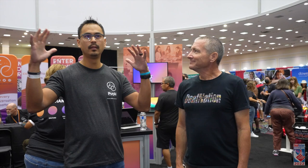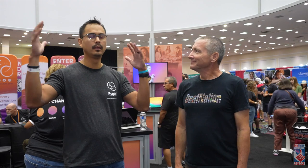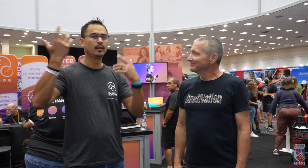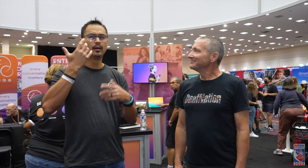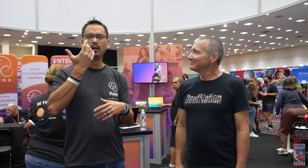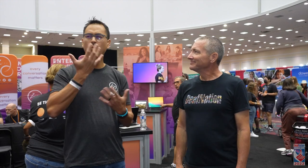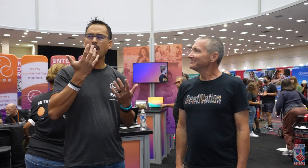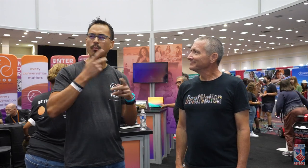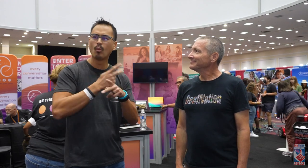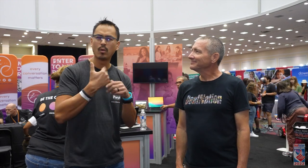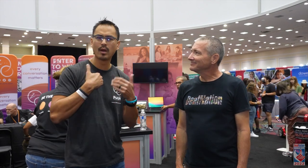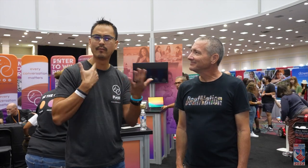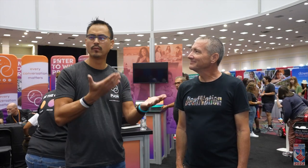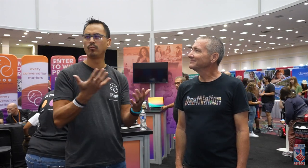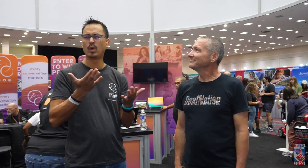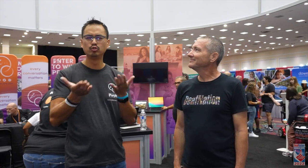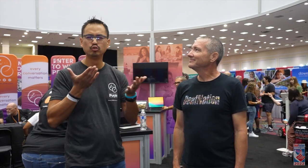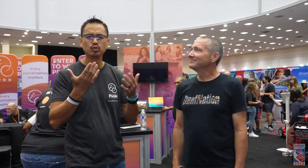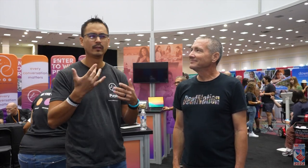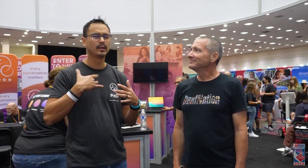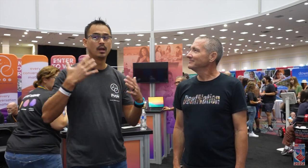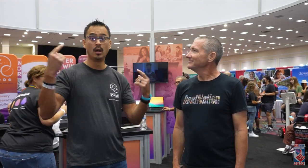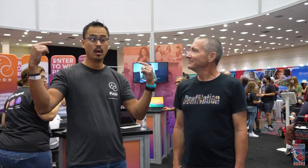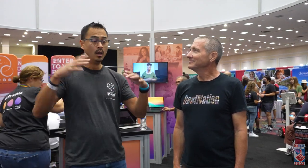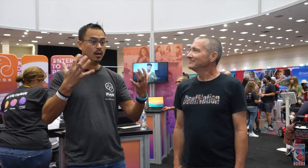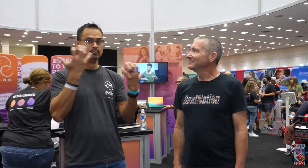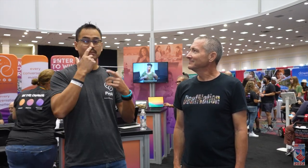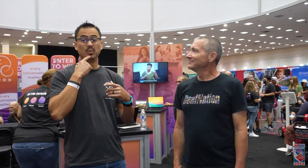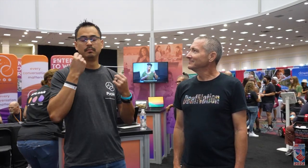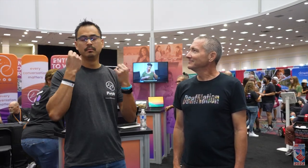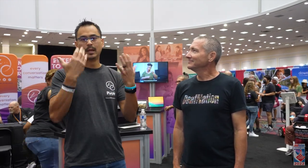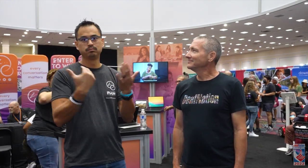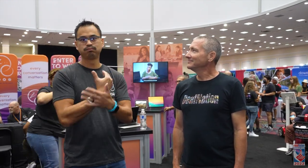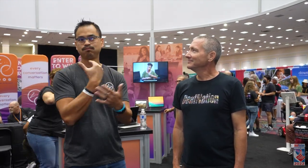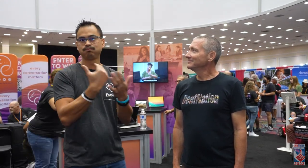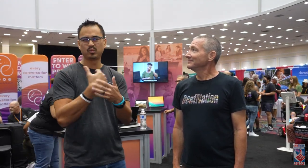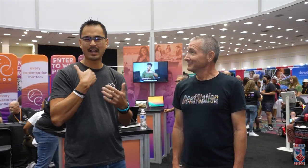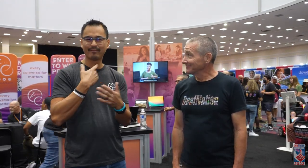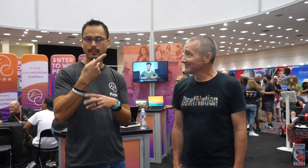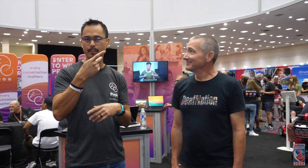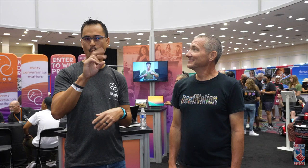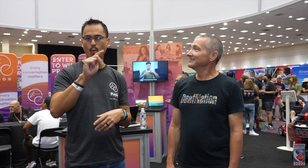some people might want to learn more about what products we have to offer and what services we have. So it’s amazing to have people come by and we have so many new things.